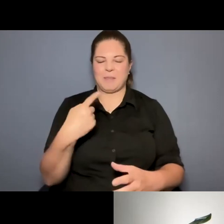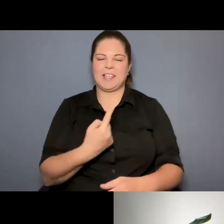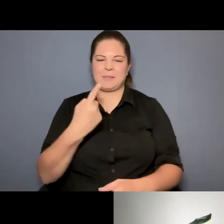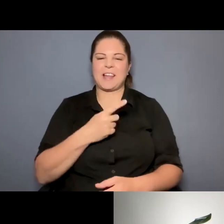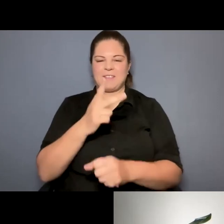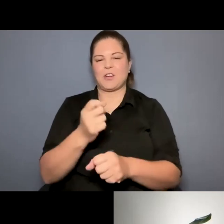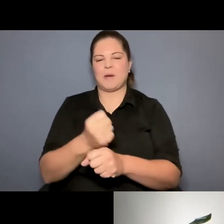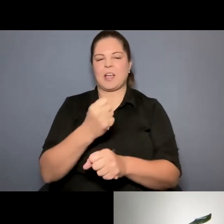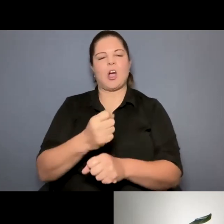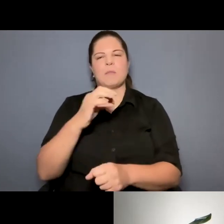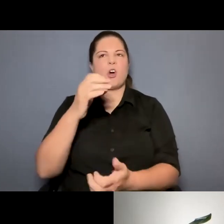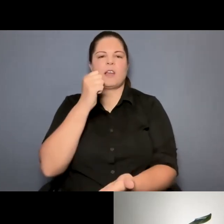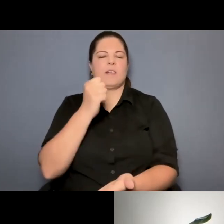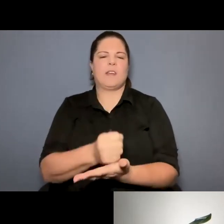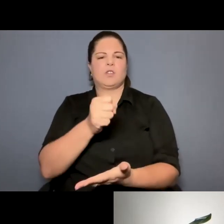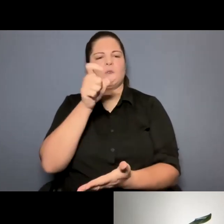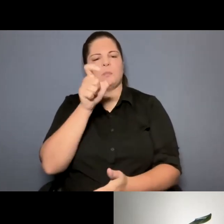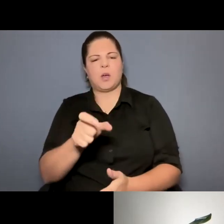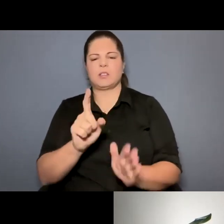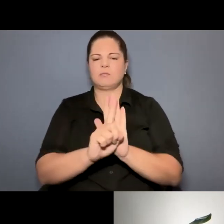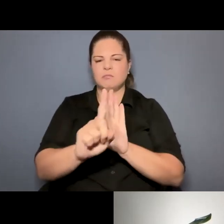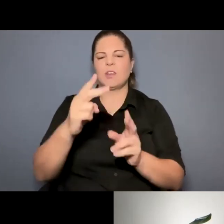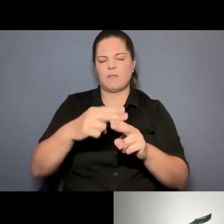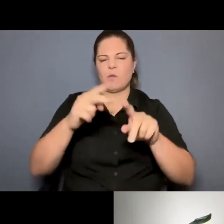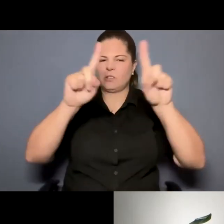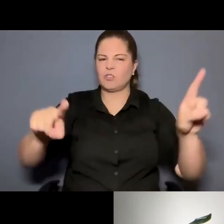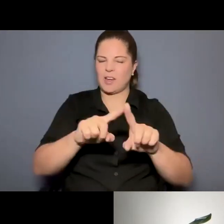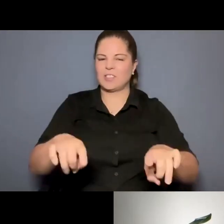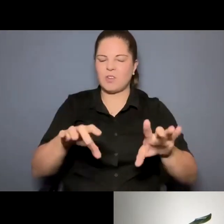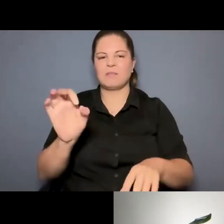Australia. But obviously what we will be talking to Kate about today is central to